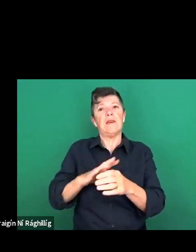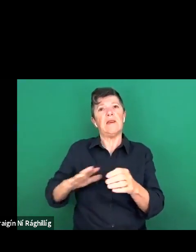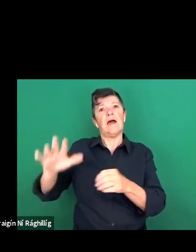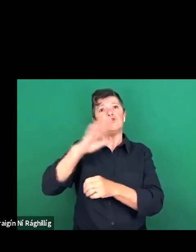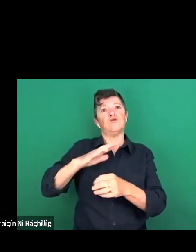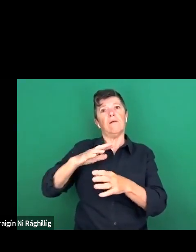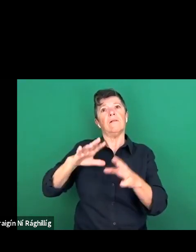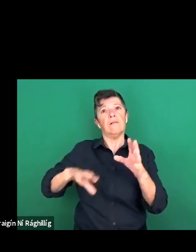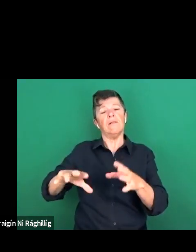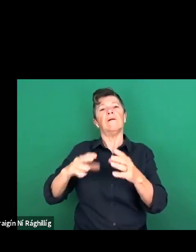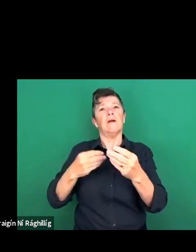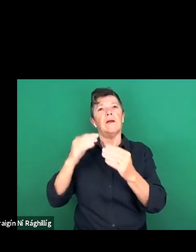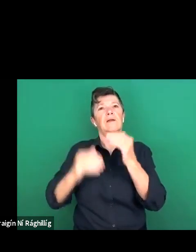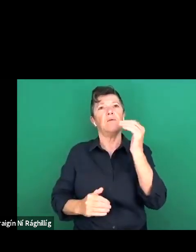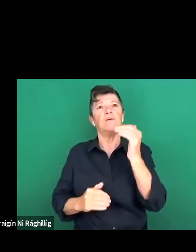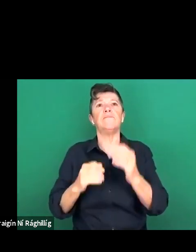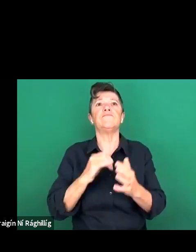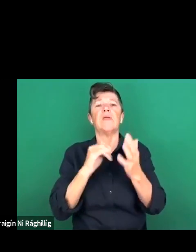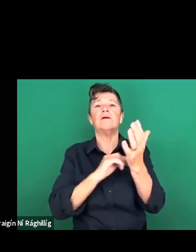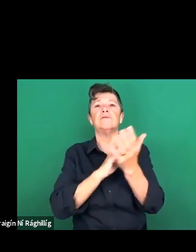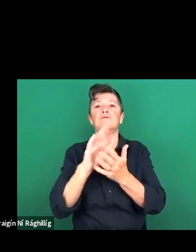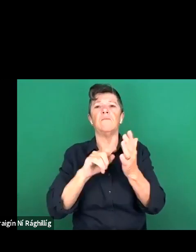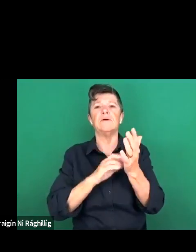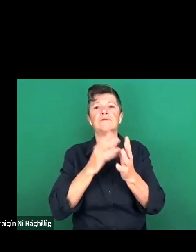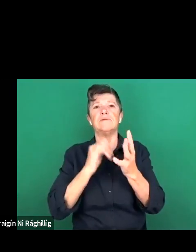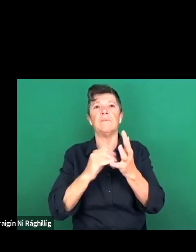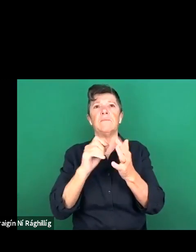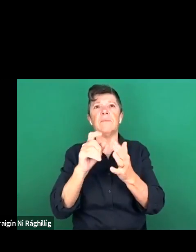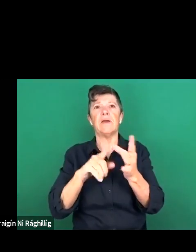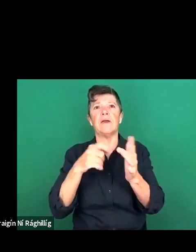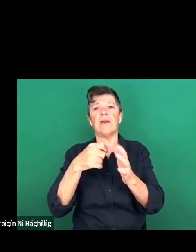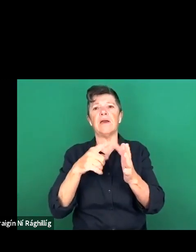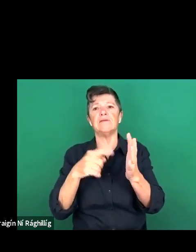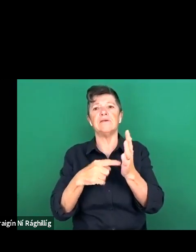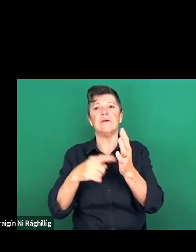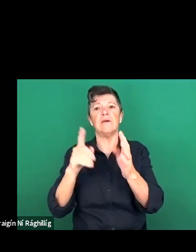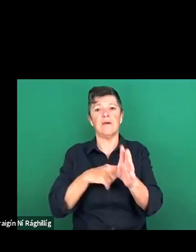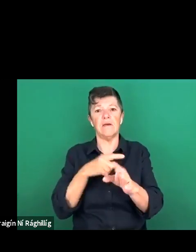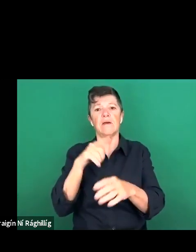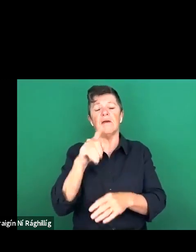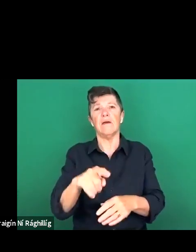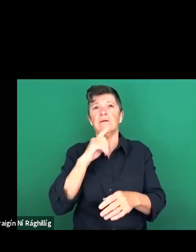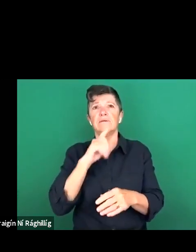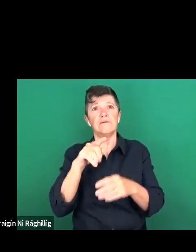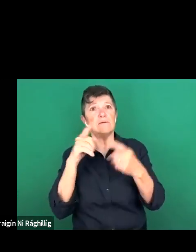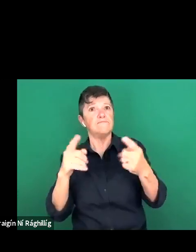cannot be adequately cap pured in the analysis between country and